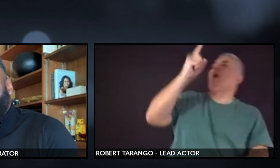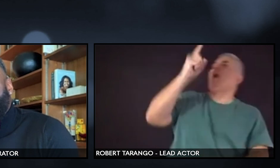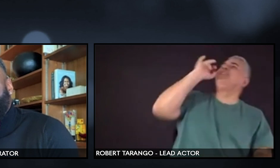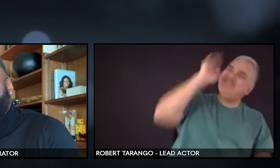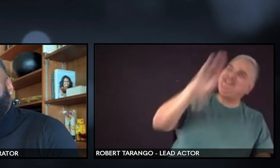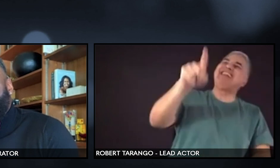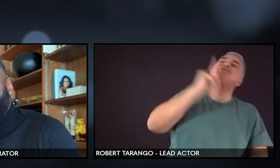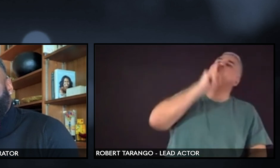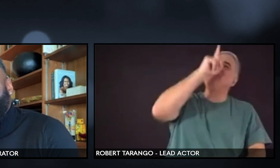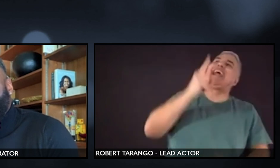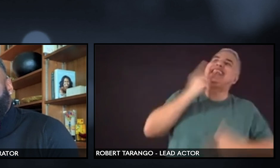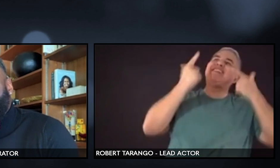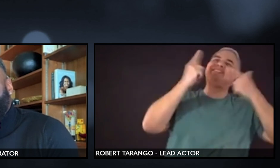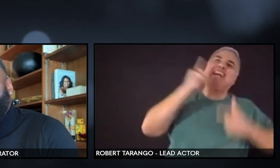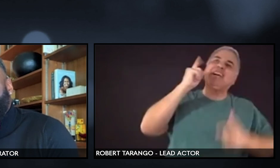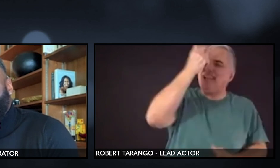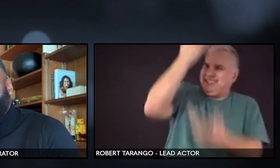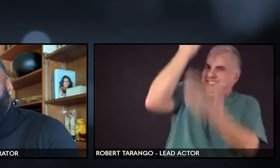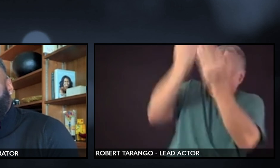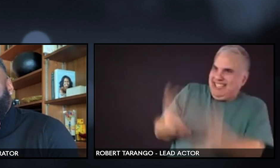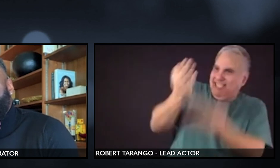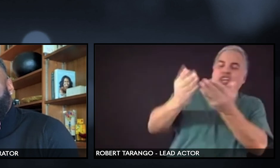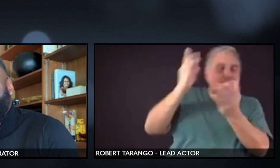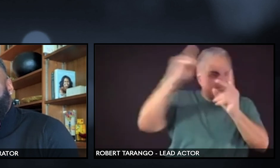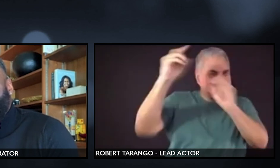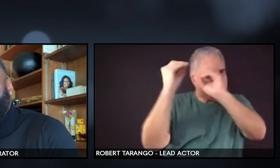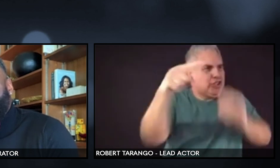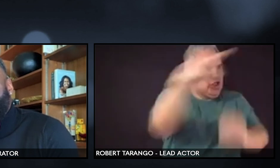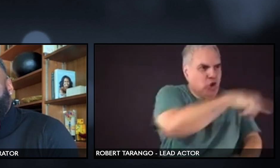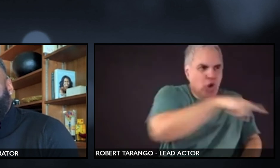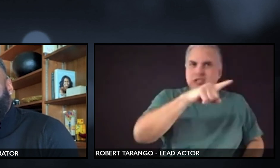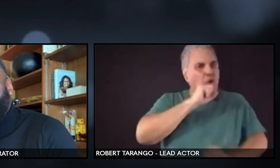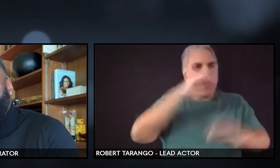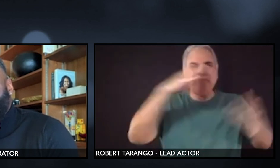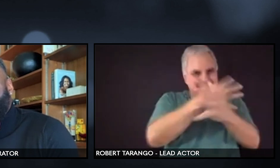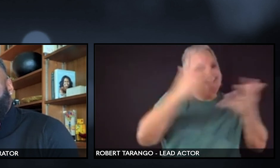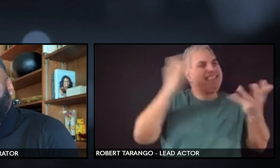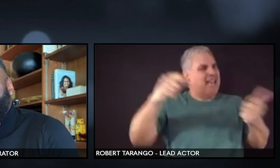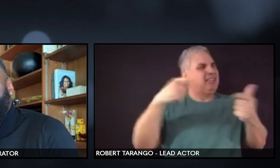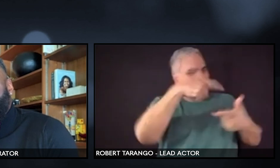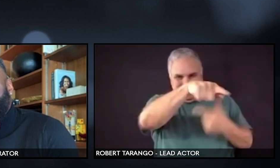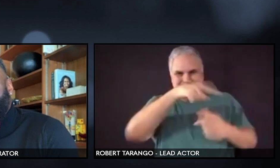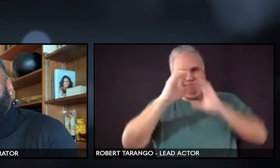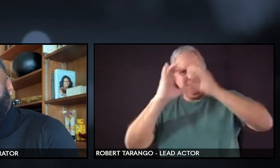commonplace so that people like, "Oh." And now the film, it actualizes it so